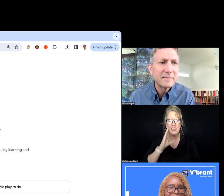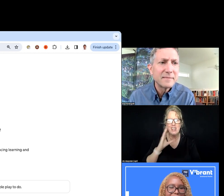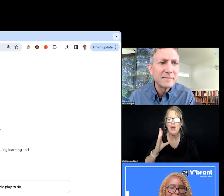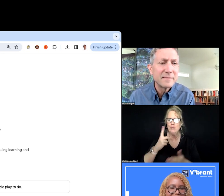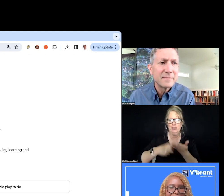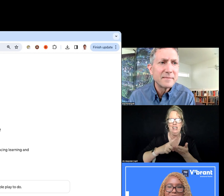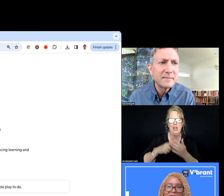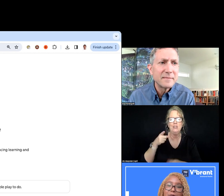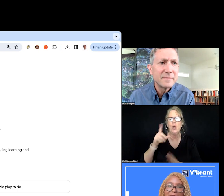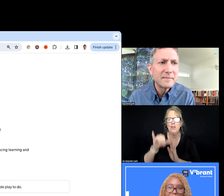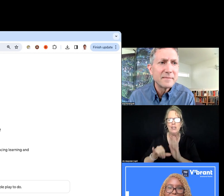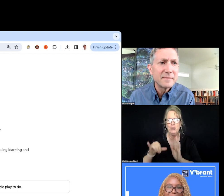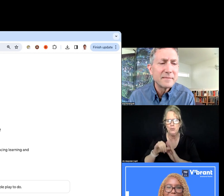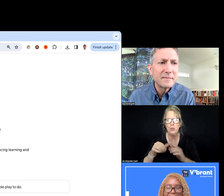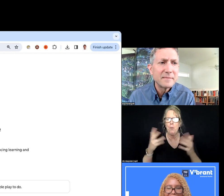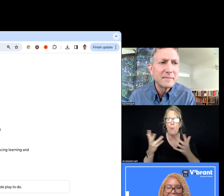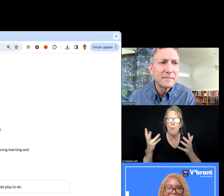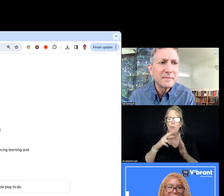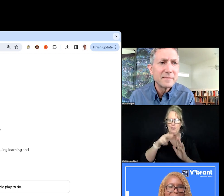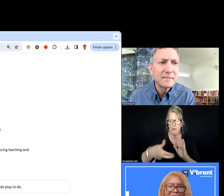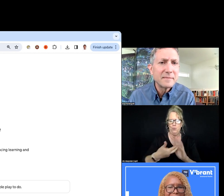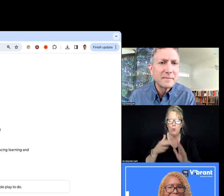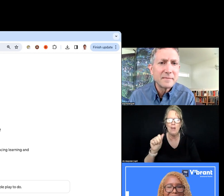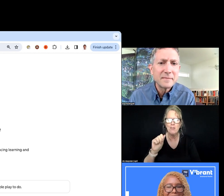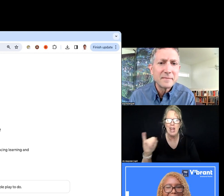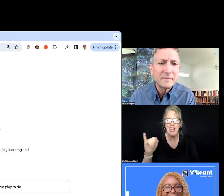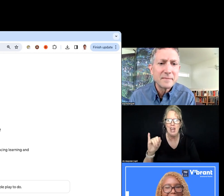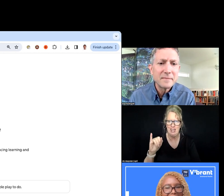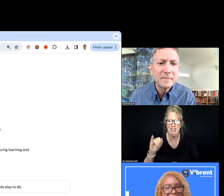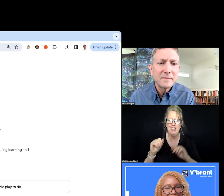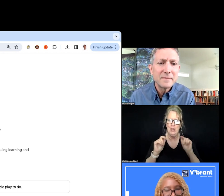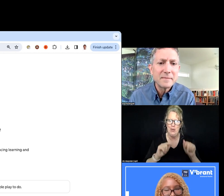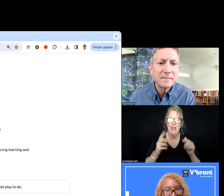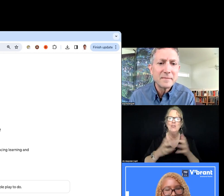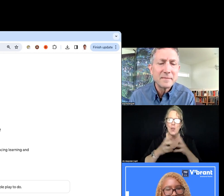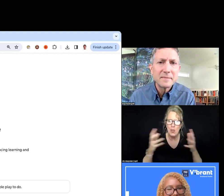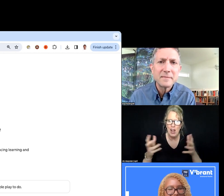THE YOUTUBE CHANNEL ABOUT WHAT IS THE ROLE OF AI HERE. THERE IS A LOT THAT WE CAN MINE HERE.